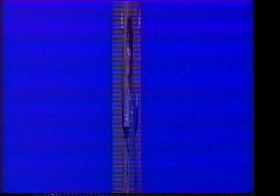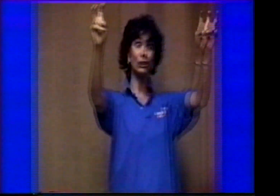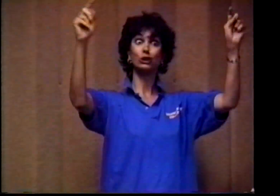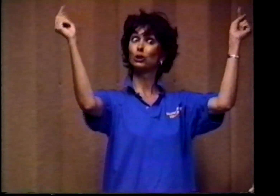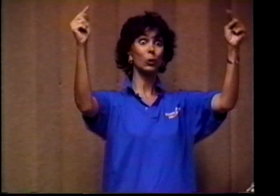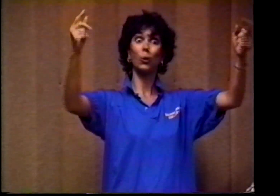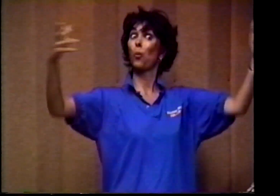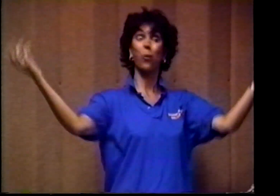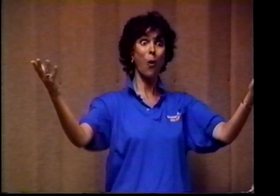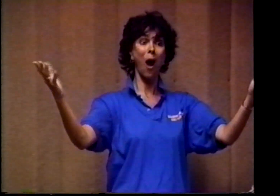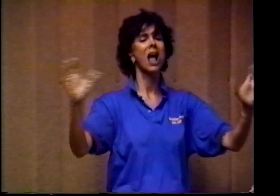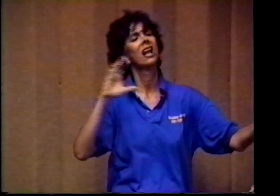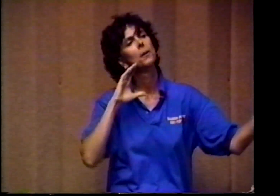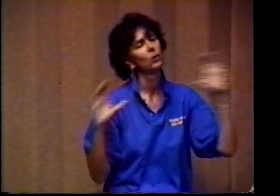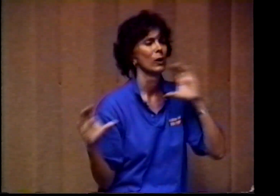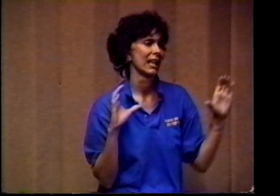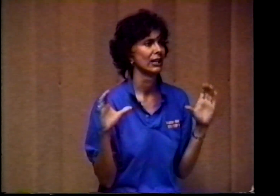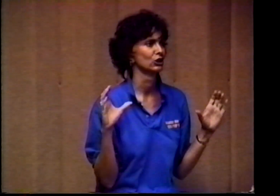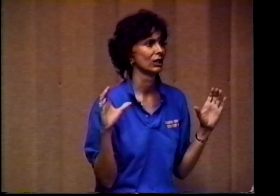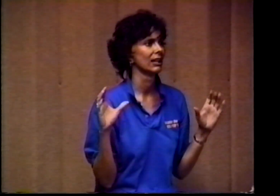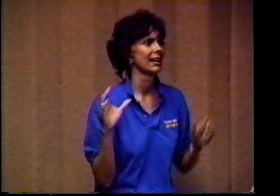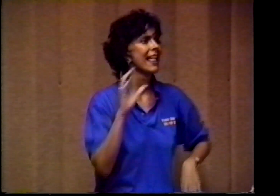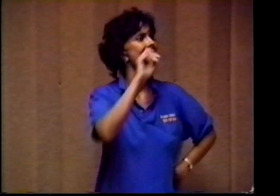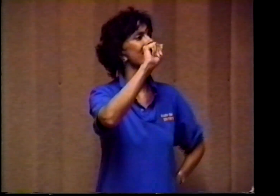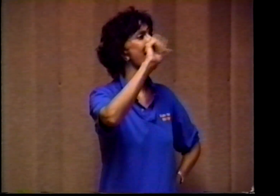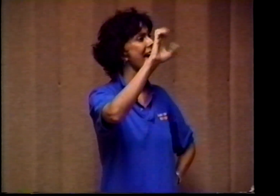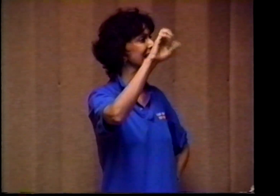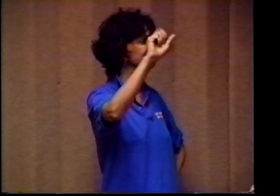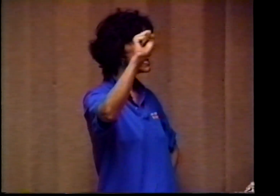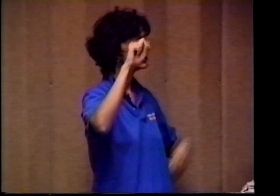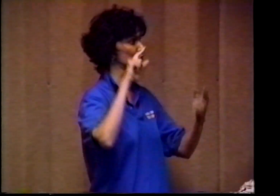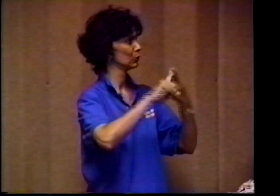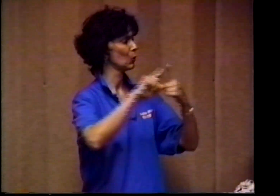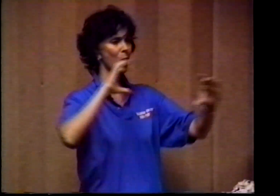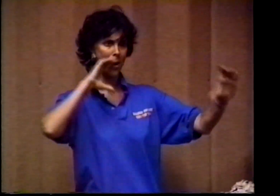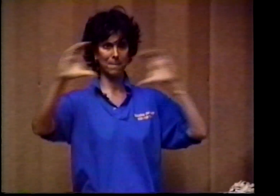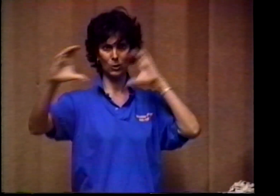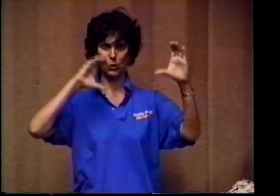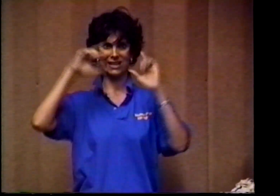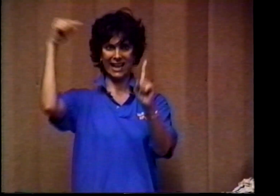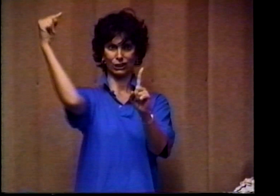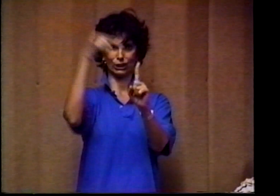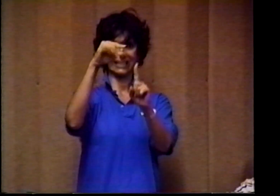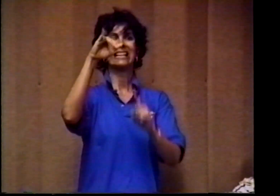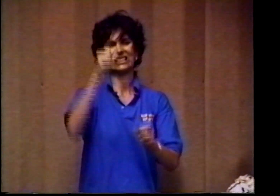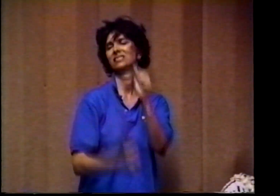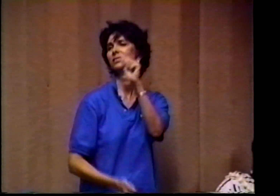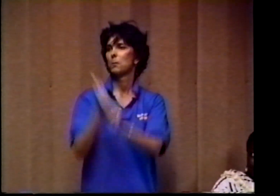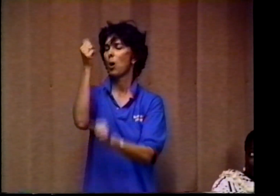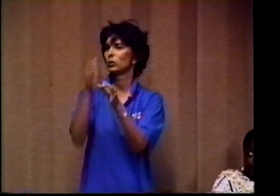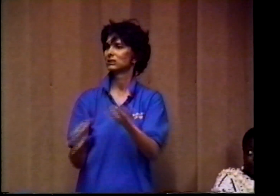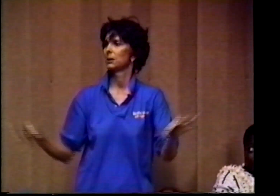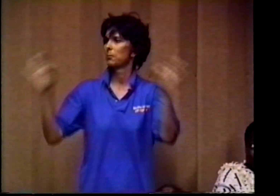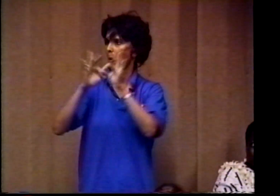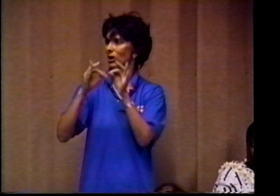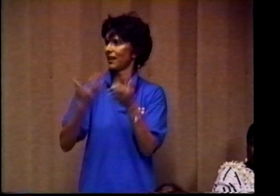“I think the most important thing is communication and access to communication.